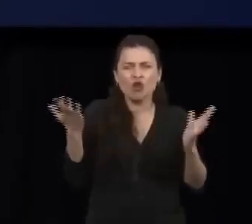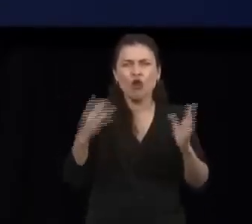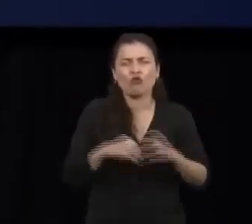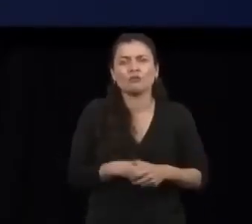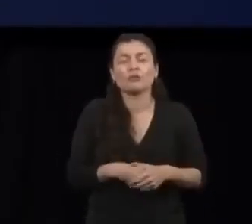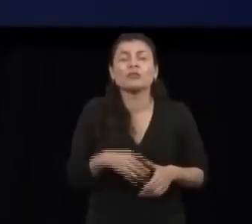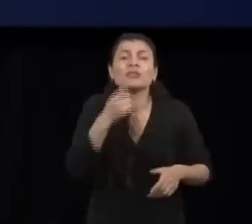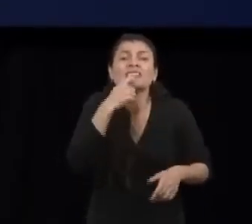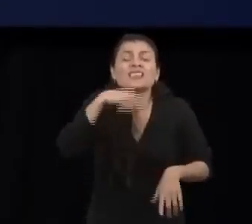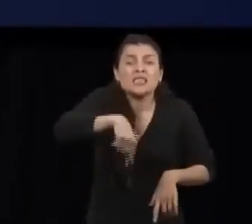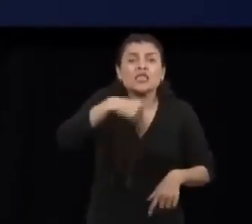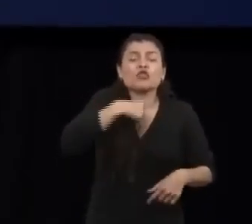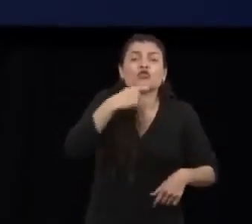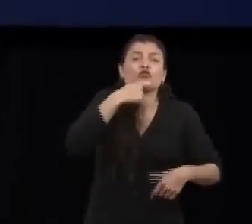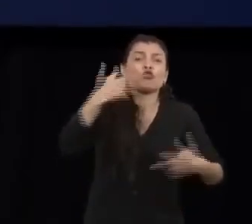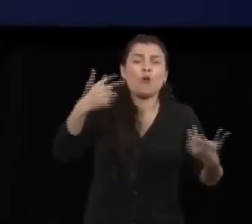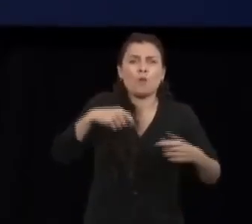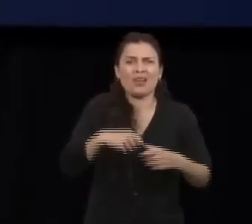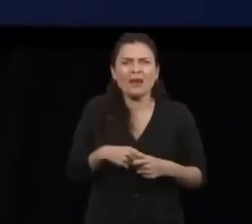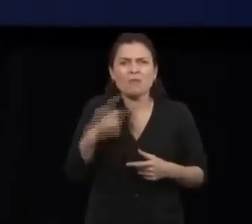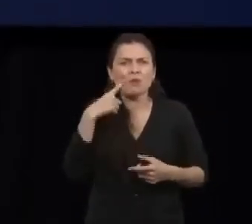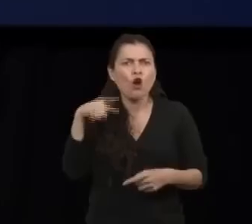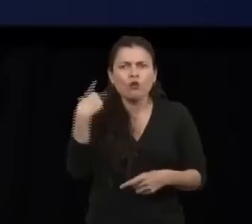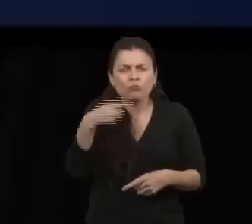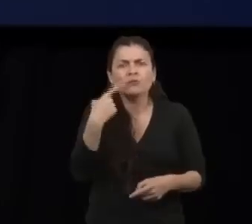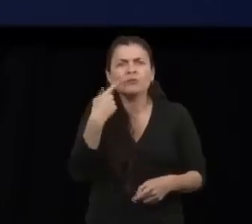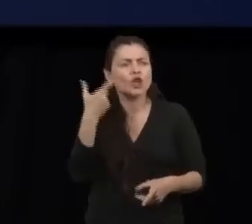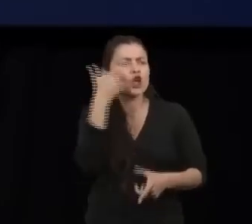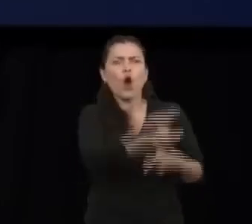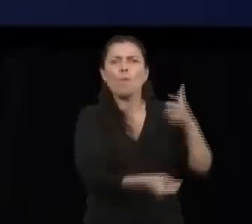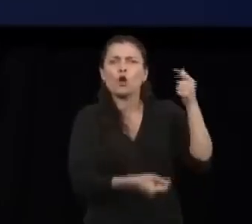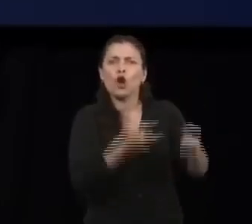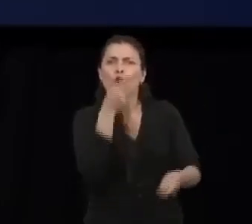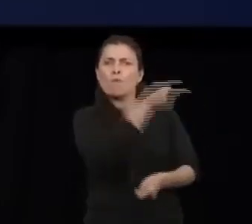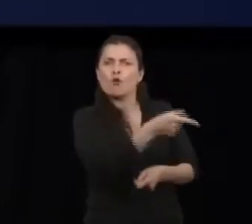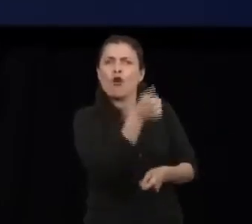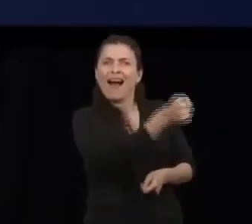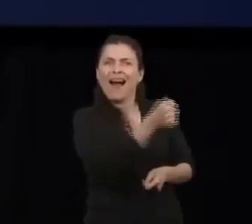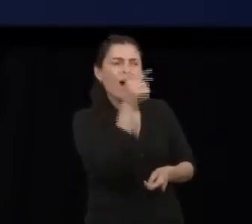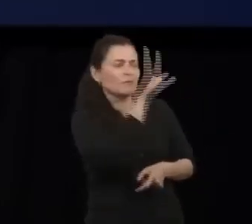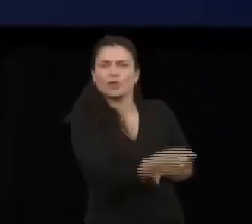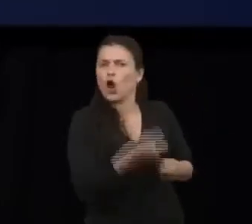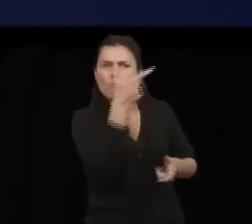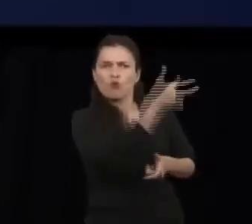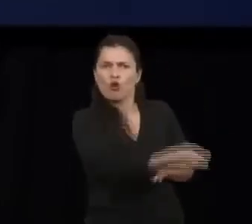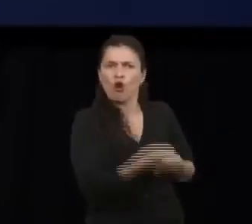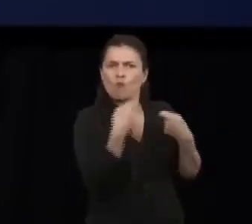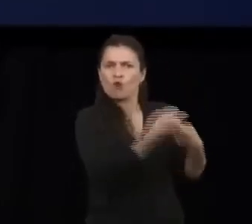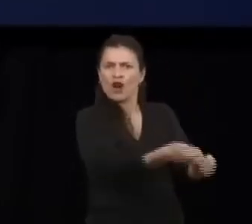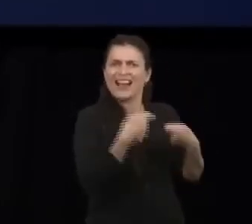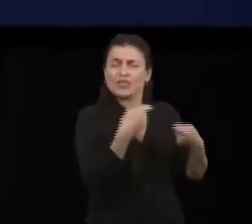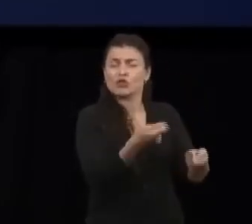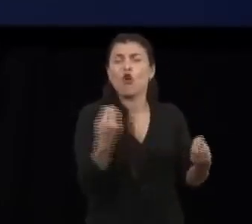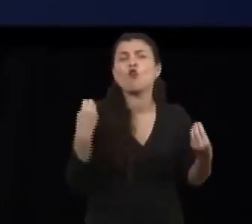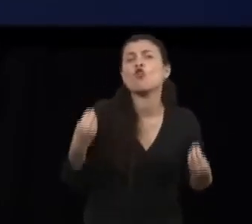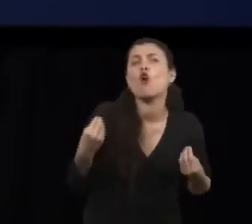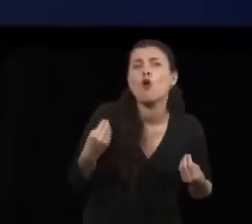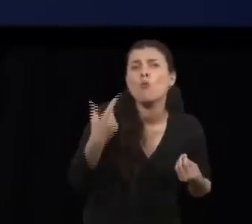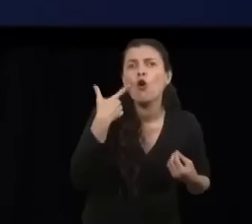if I continue to consume A in an inelastic way, my expense in A will increase.